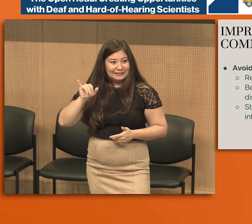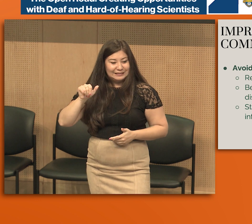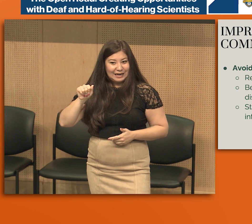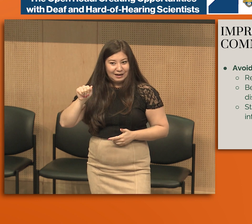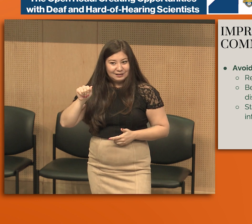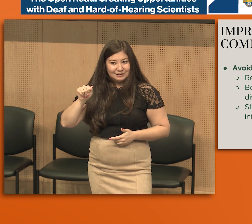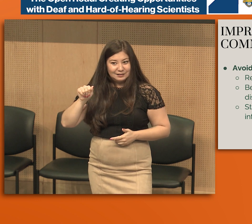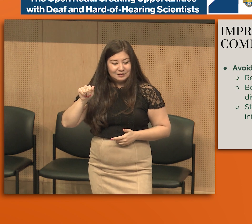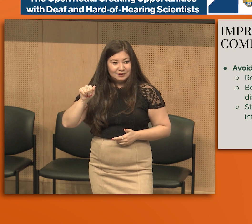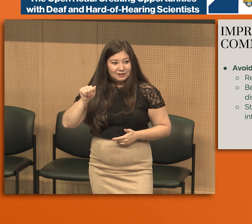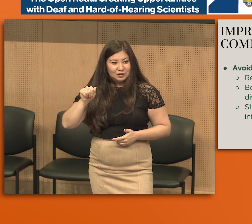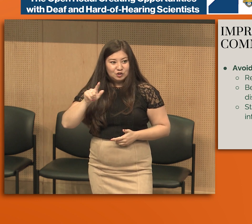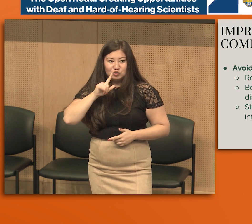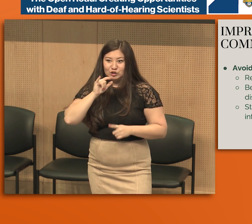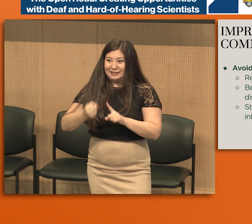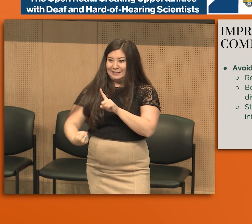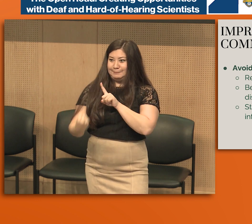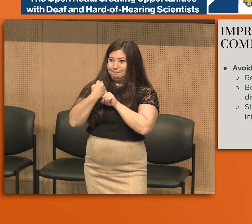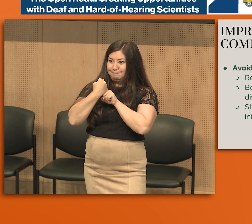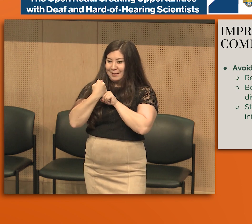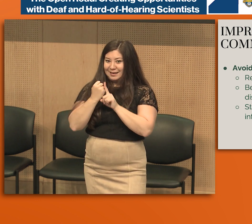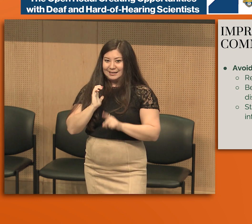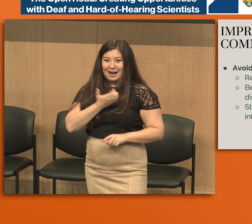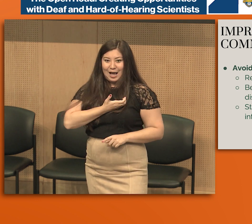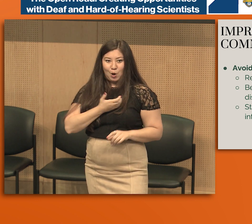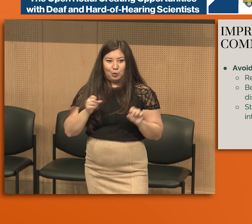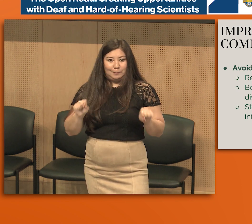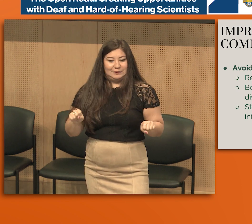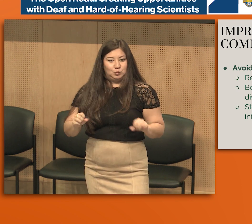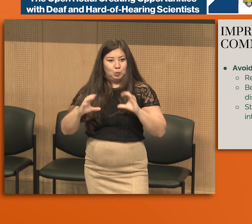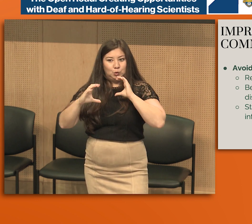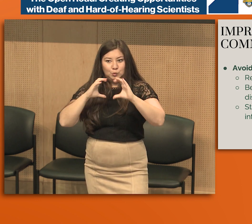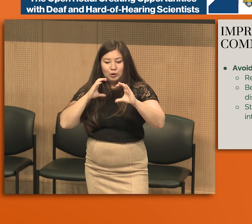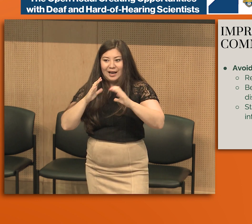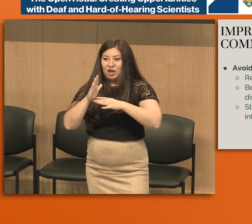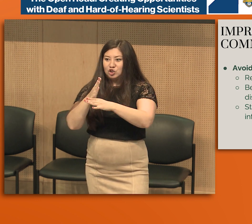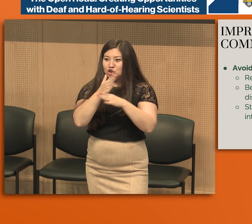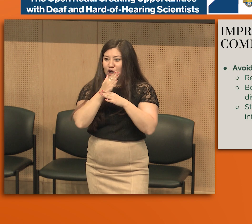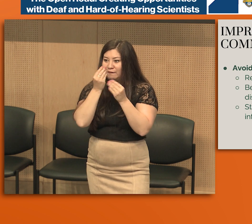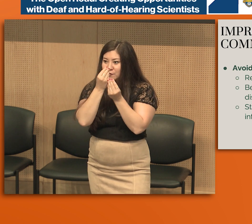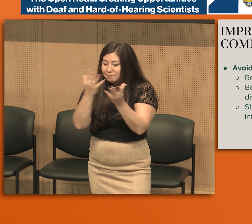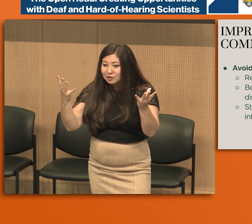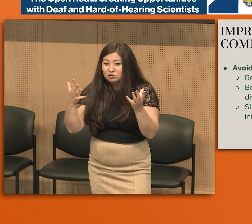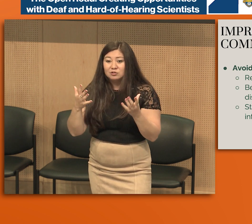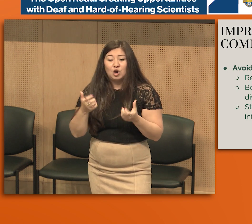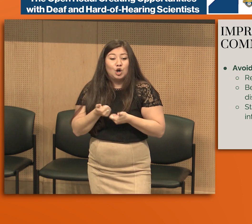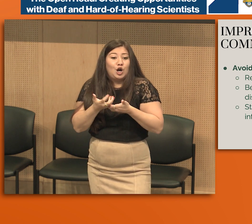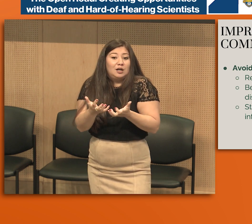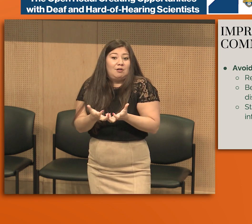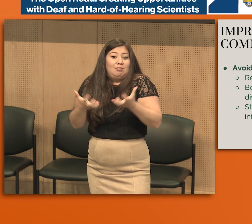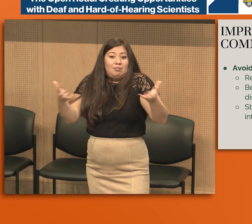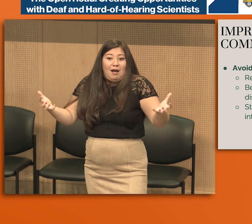That happened quite a bit with COVID, especially with the transmissibility of it.